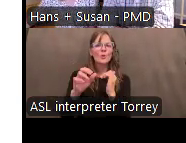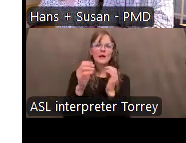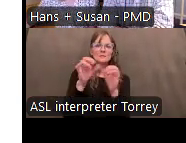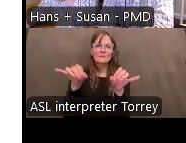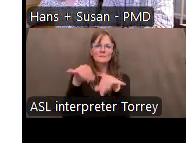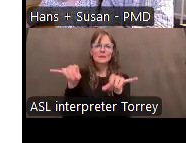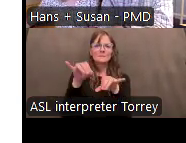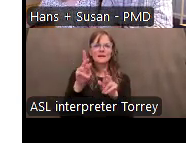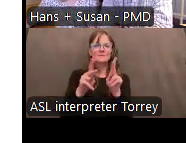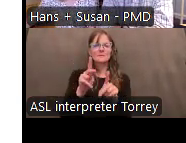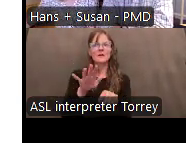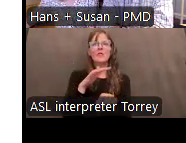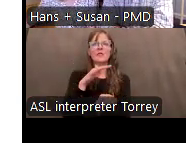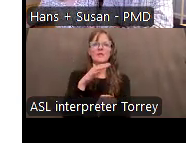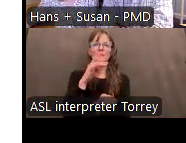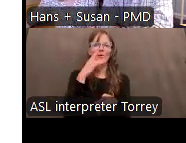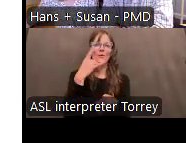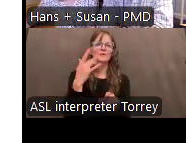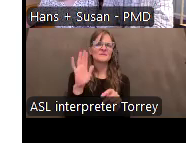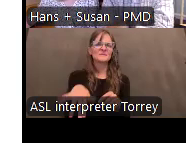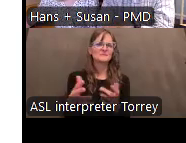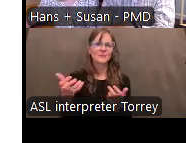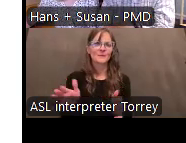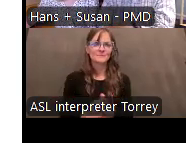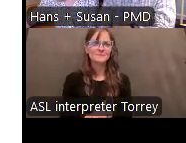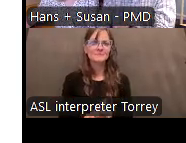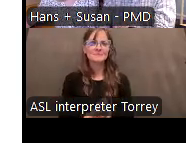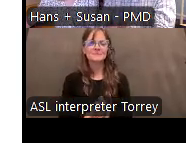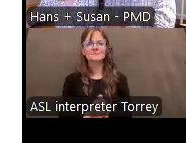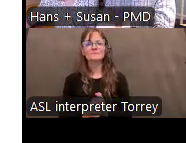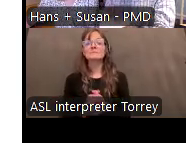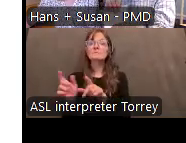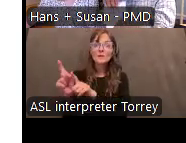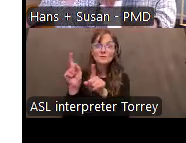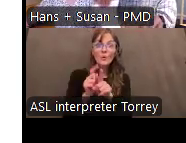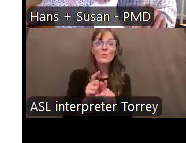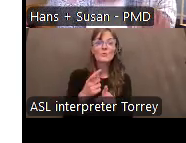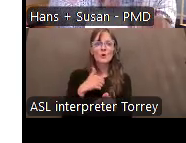Lastly, we measure with real feedback on a lot of our advertising.